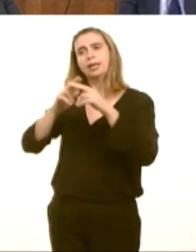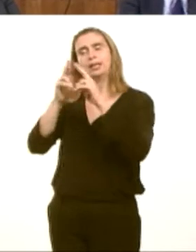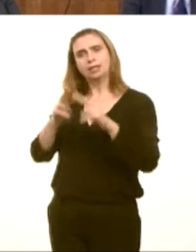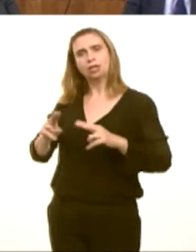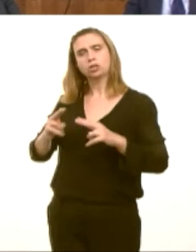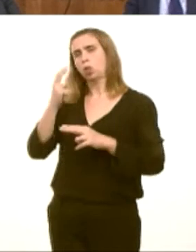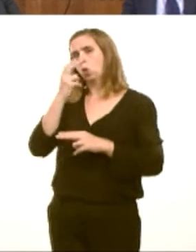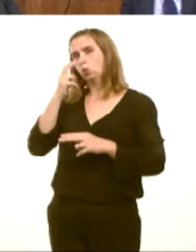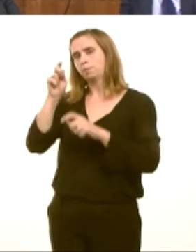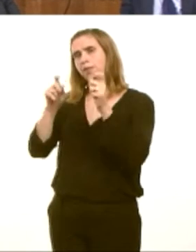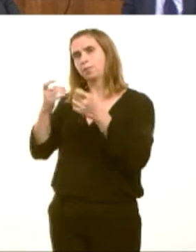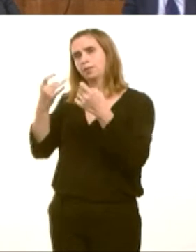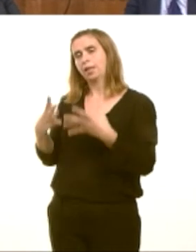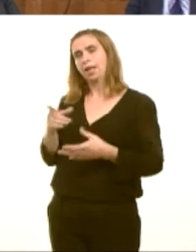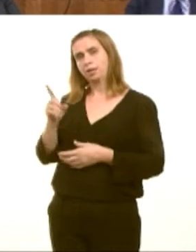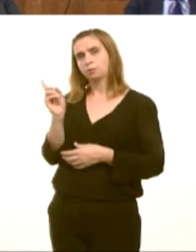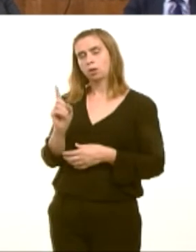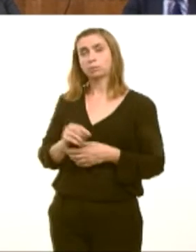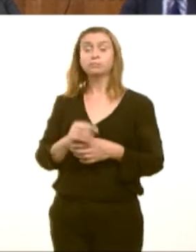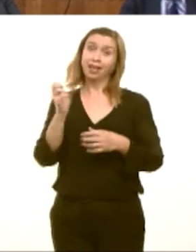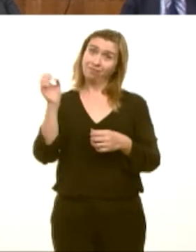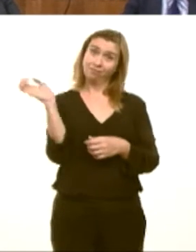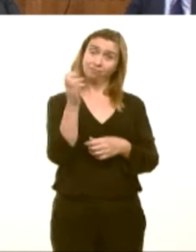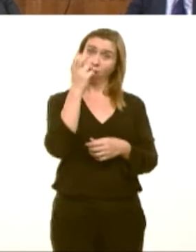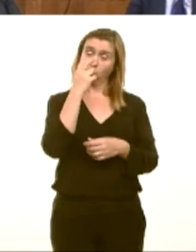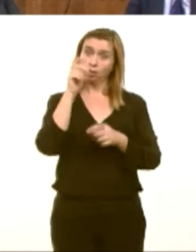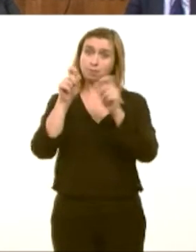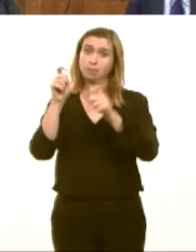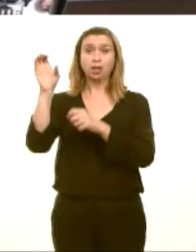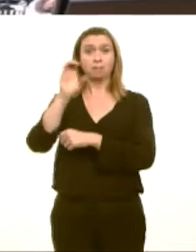funding for the Commissioner for Older People in Wales and older people strategy co-ordinators.